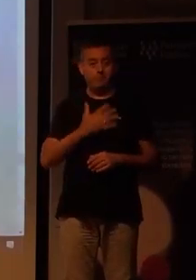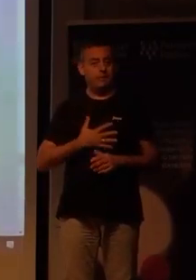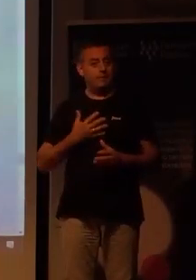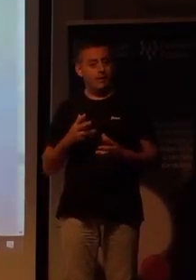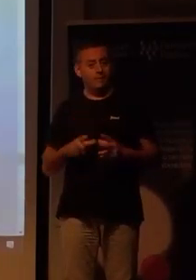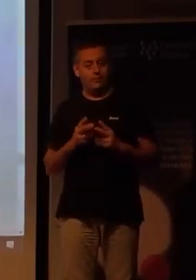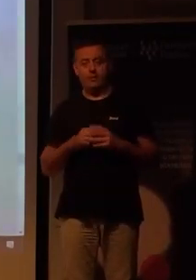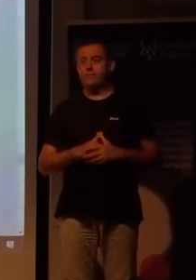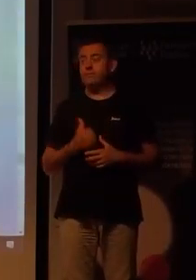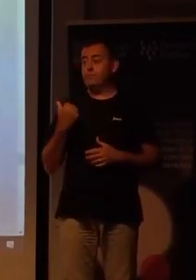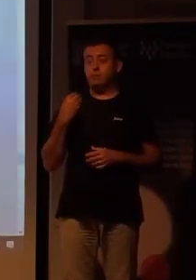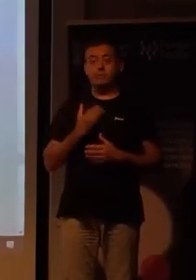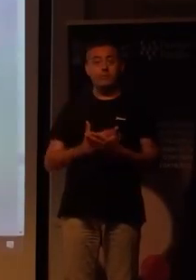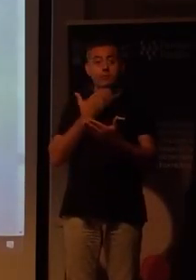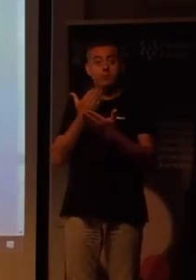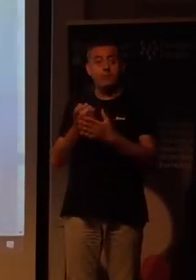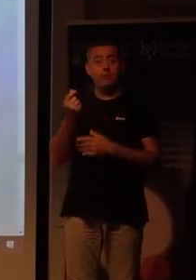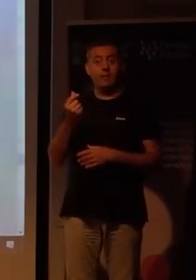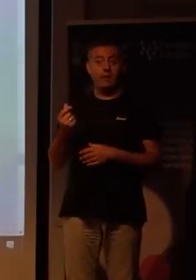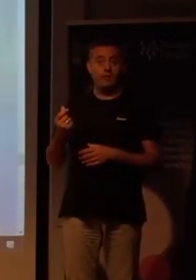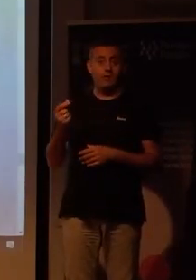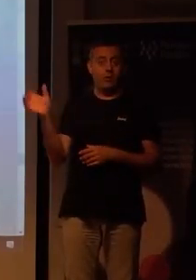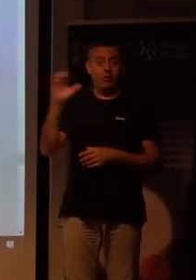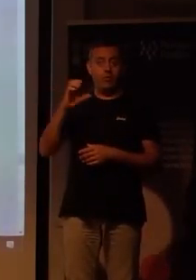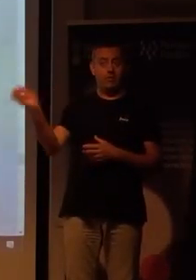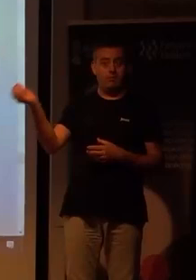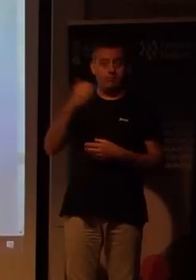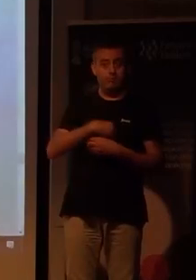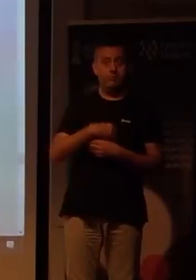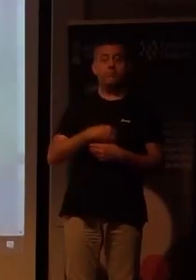we requested European funding and now we have this project, which is a baby,